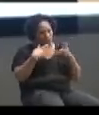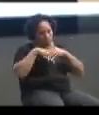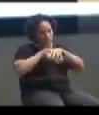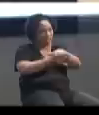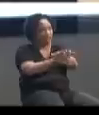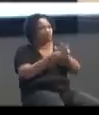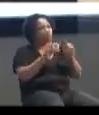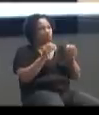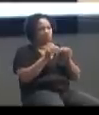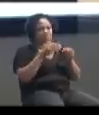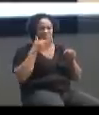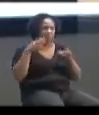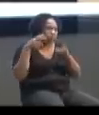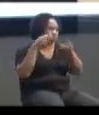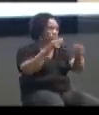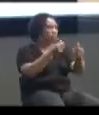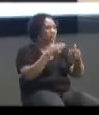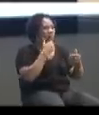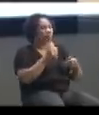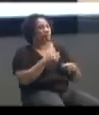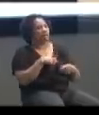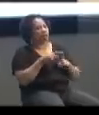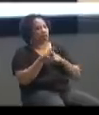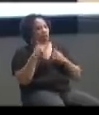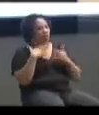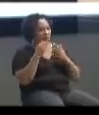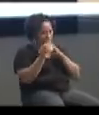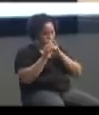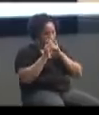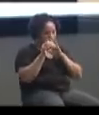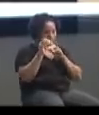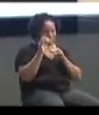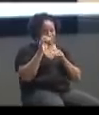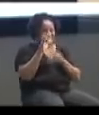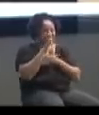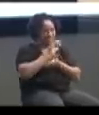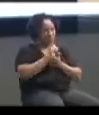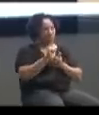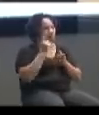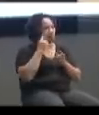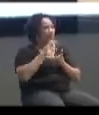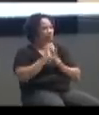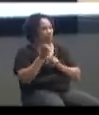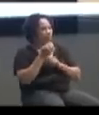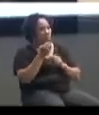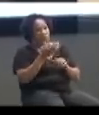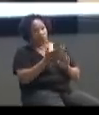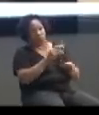IN ADDITION TO MAKING A PLEDGE TO ACHIEVE A ZERO ENVIRONMENTAL FOOTPRINT BY 2020.